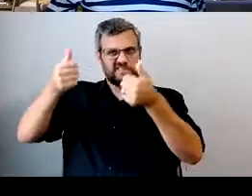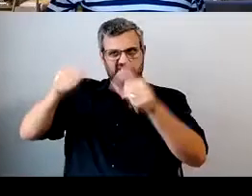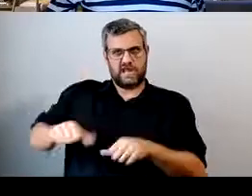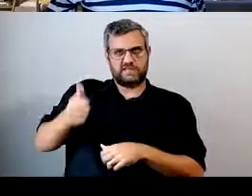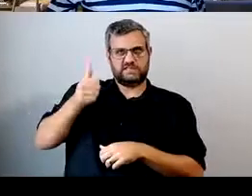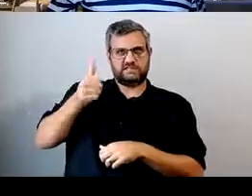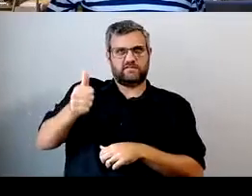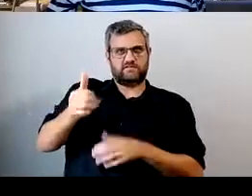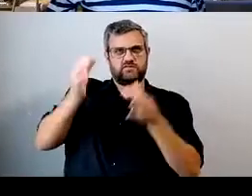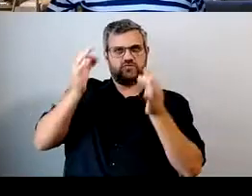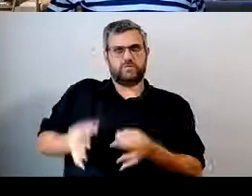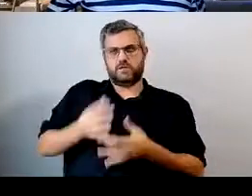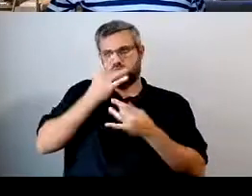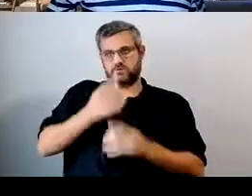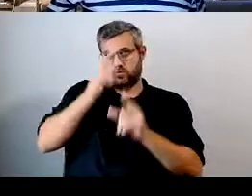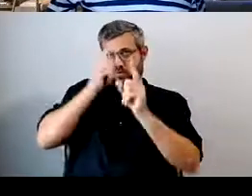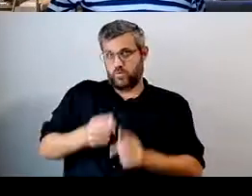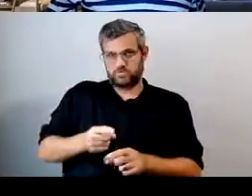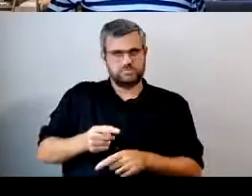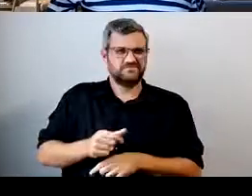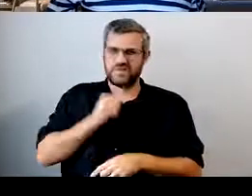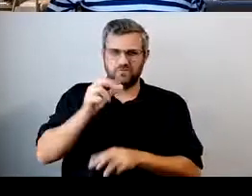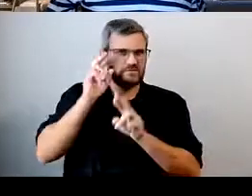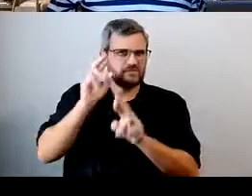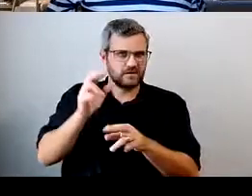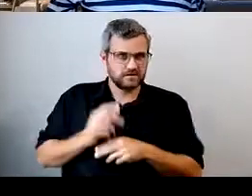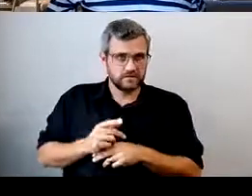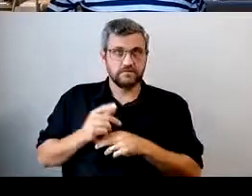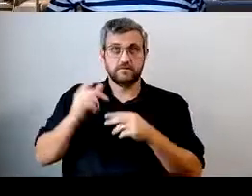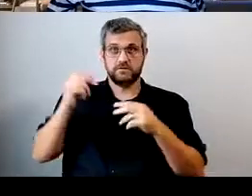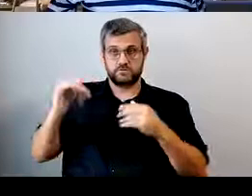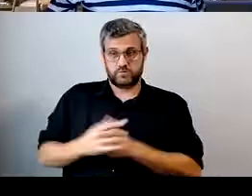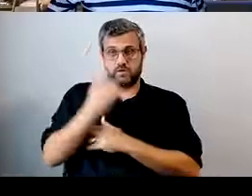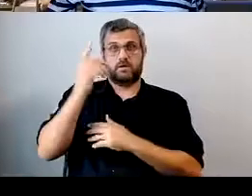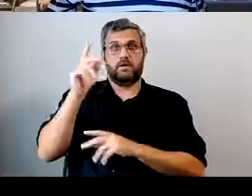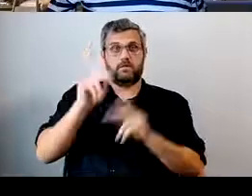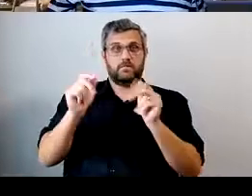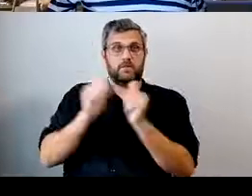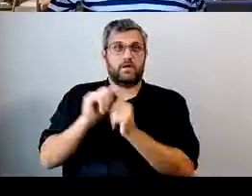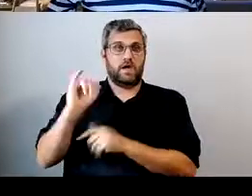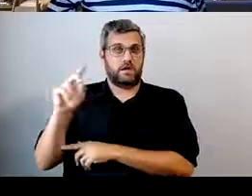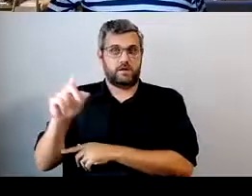and goals were not respected. So, and still today, people with IDD are often not given a choice in when,